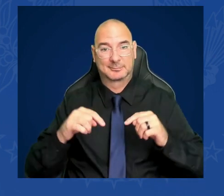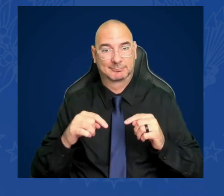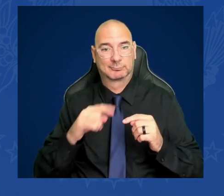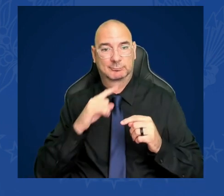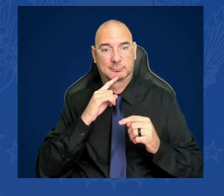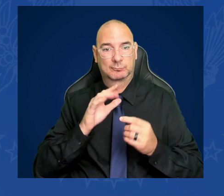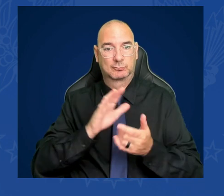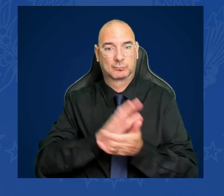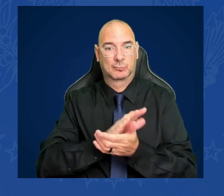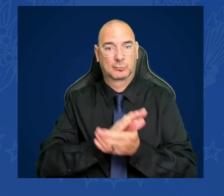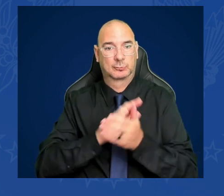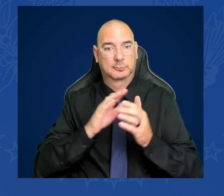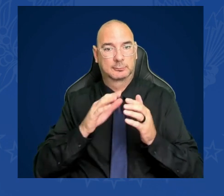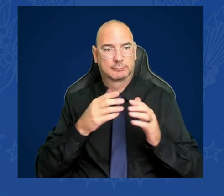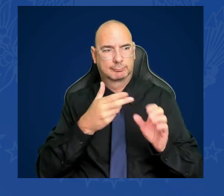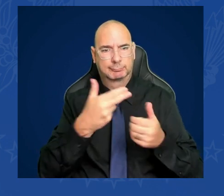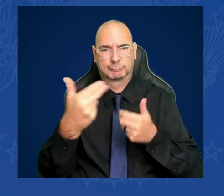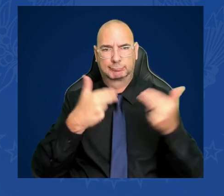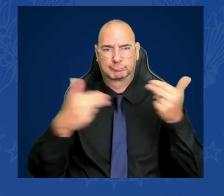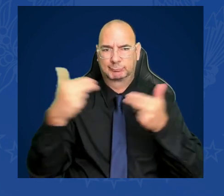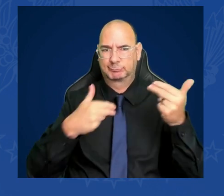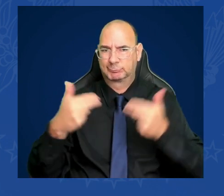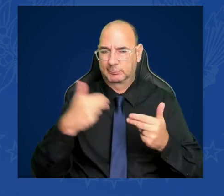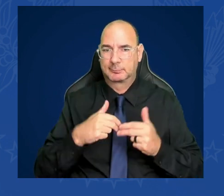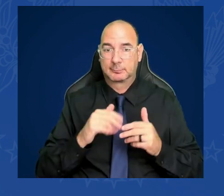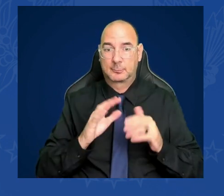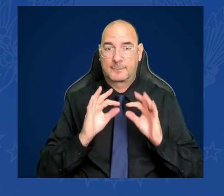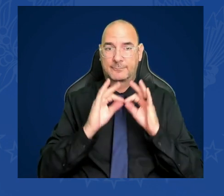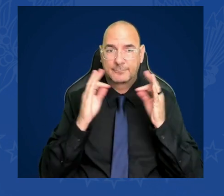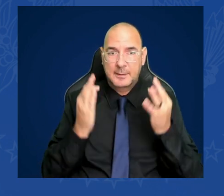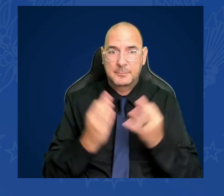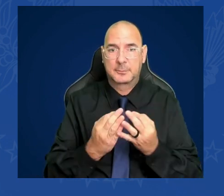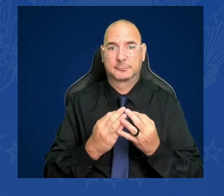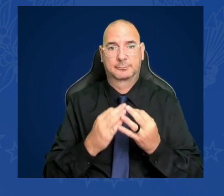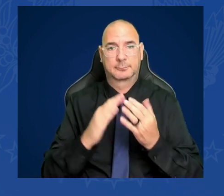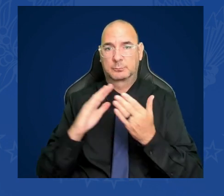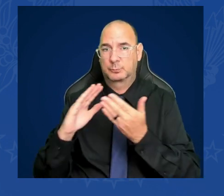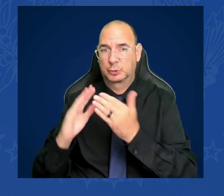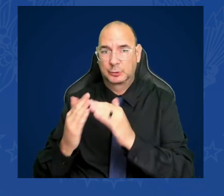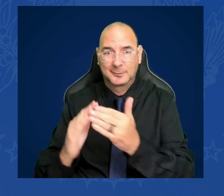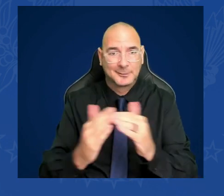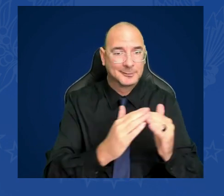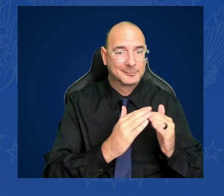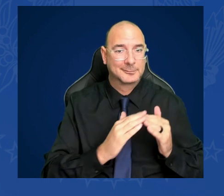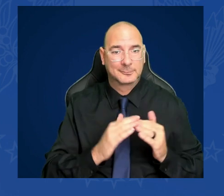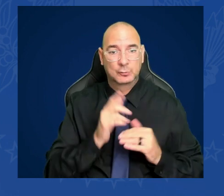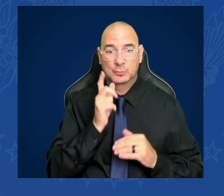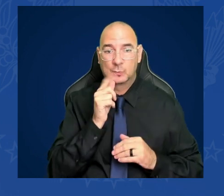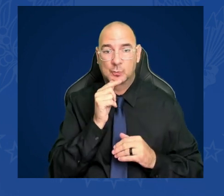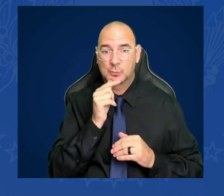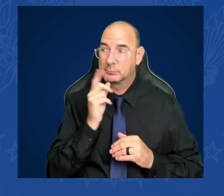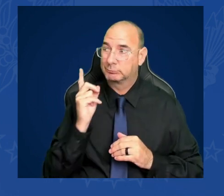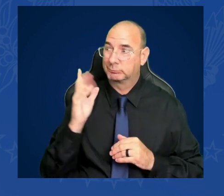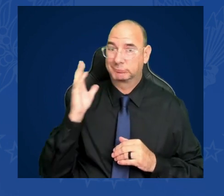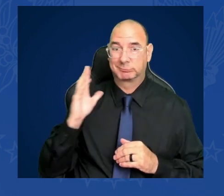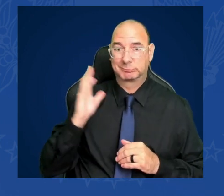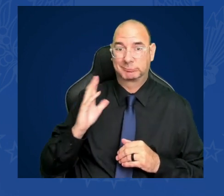to our families and our communities and to those who came before us and in whose memory we serve.